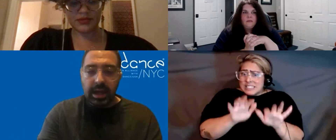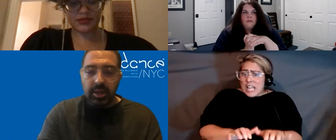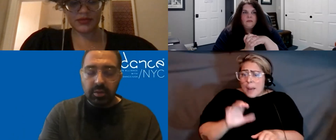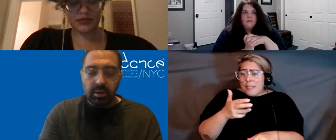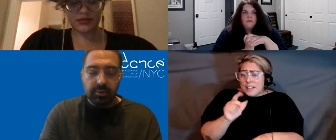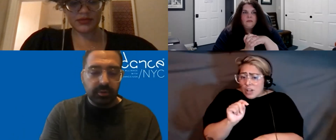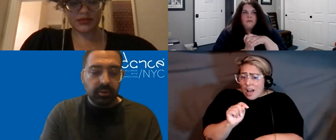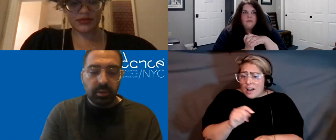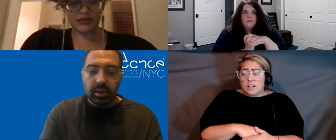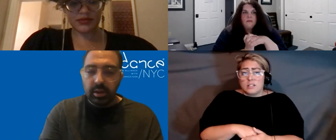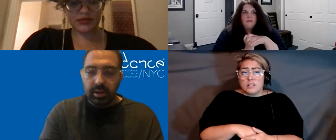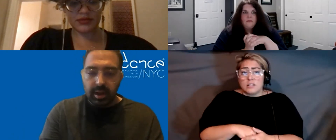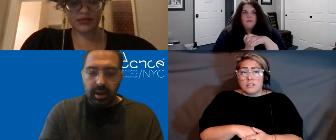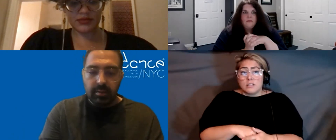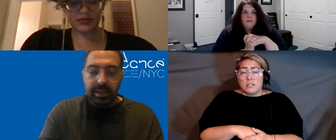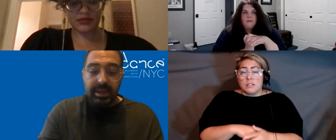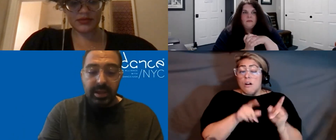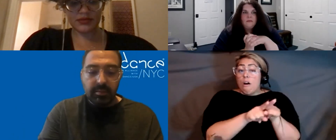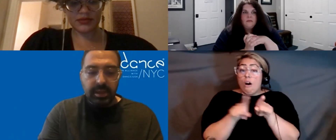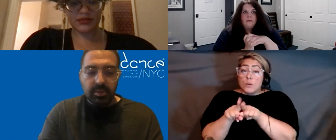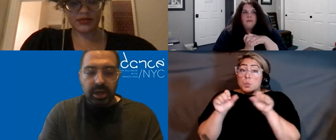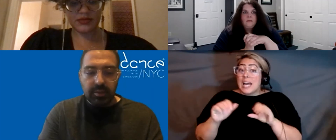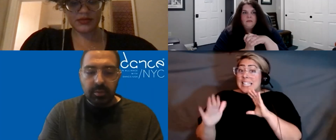email me. I will put my email